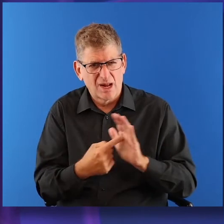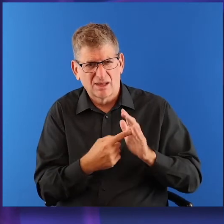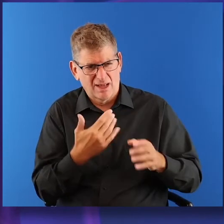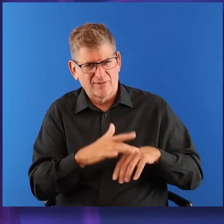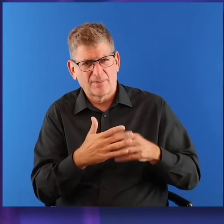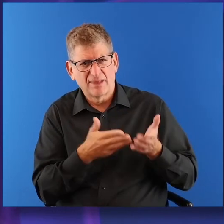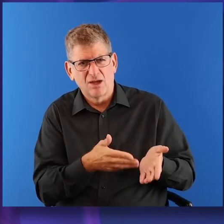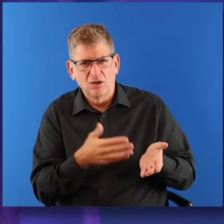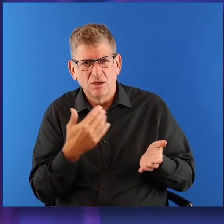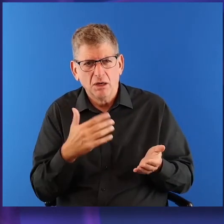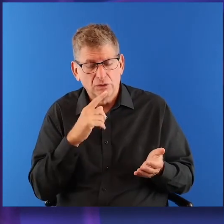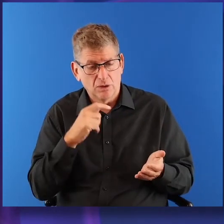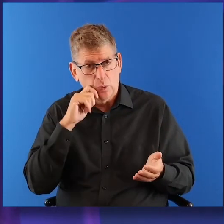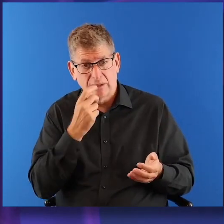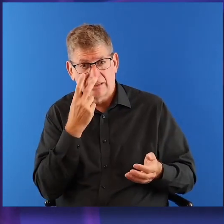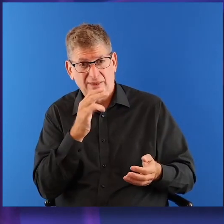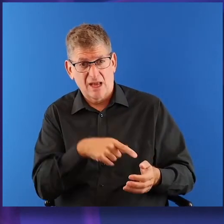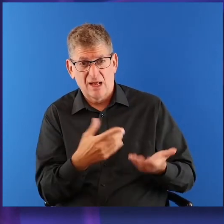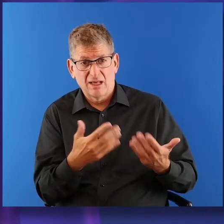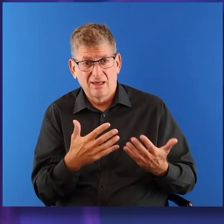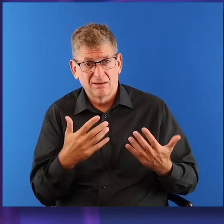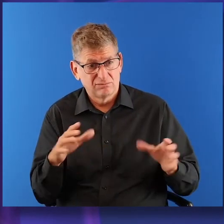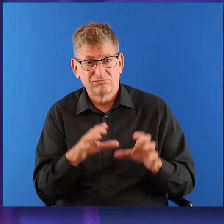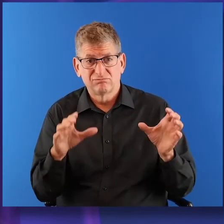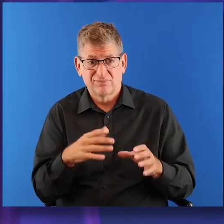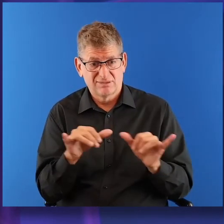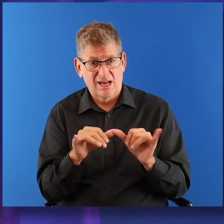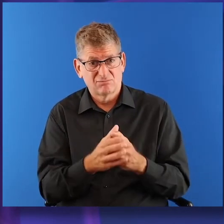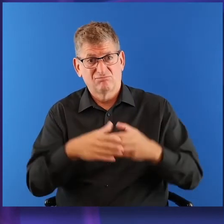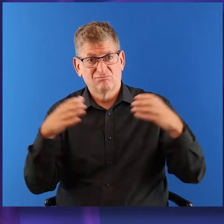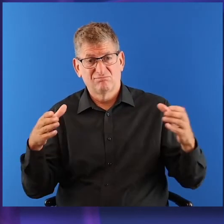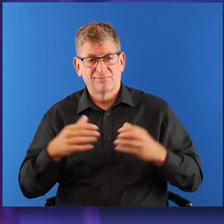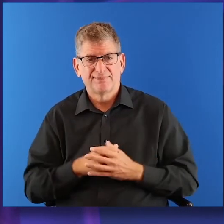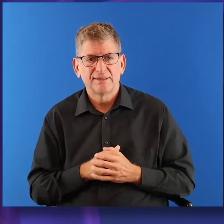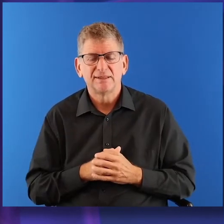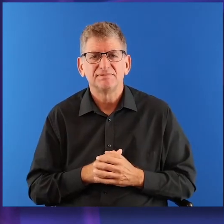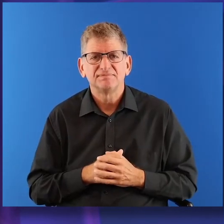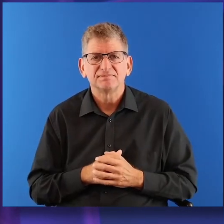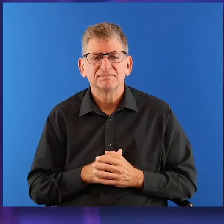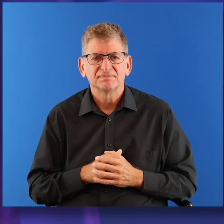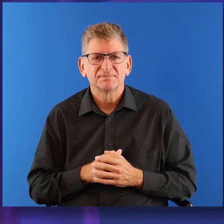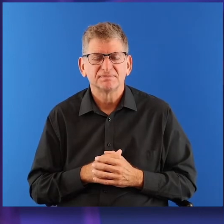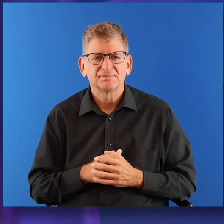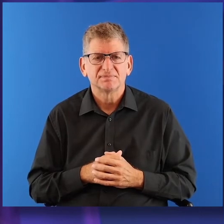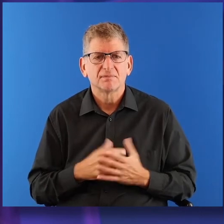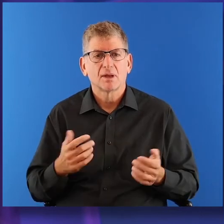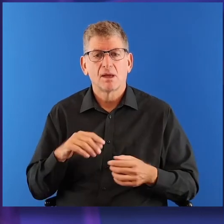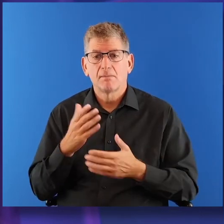It's neat to see that stuff being put into practice at scale. Part of the excitement of having you here